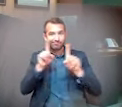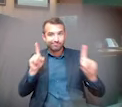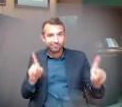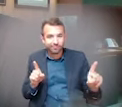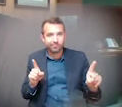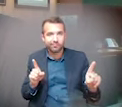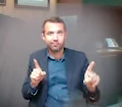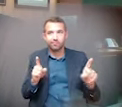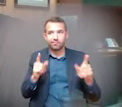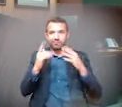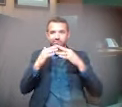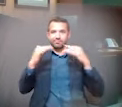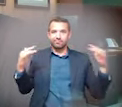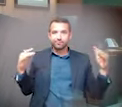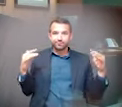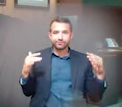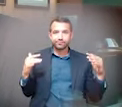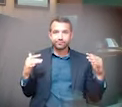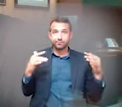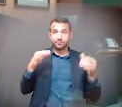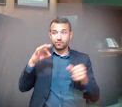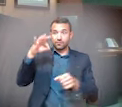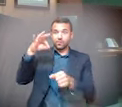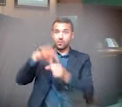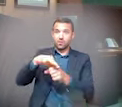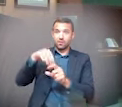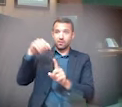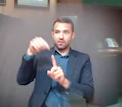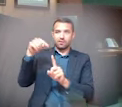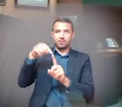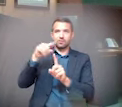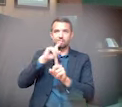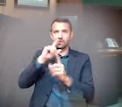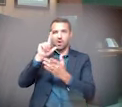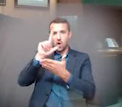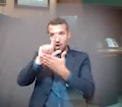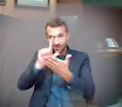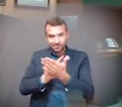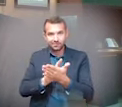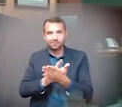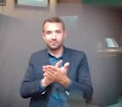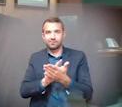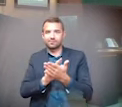and what have you. But the vote has always... It is in our laws and our participation